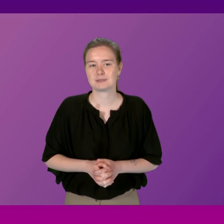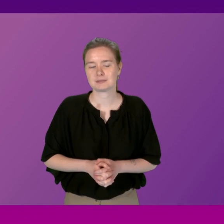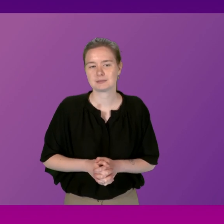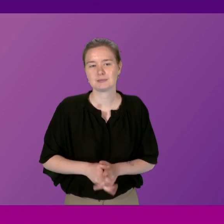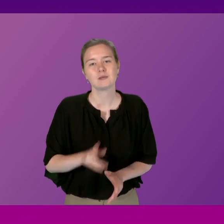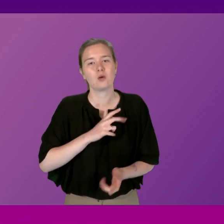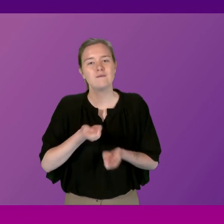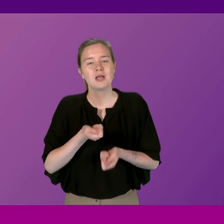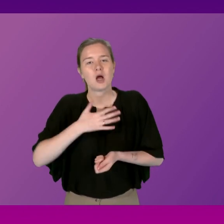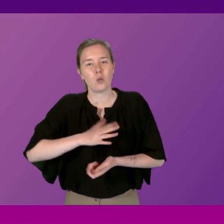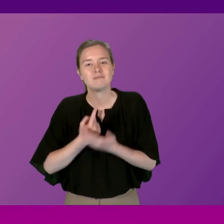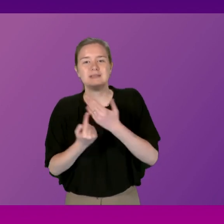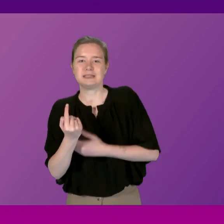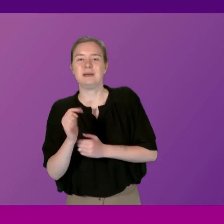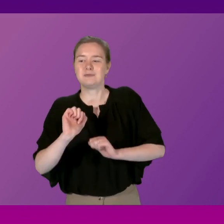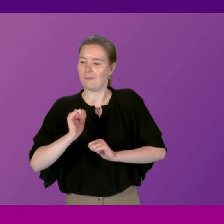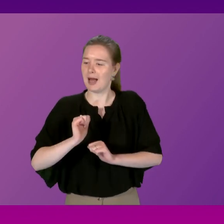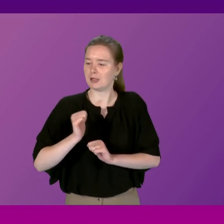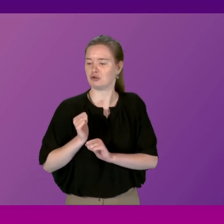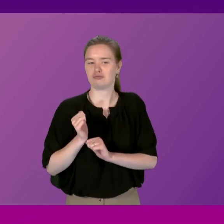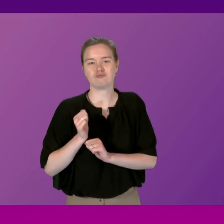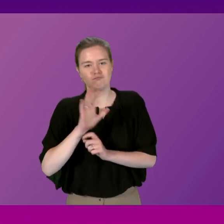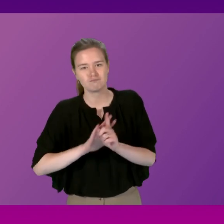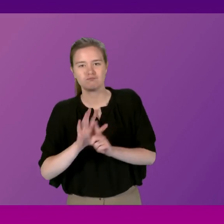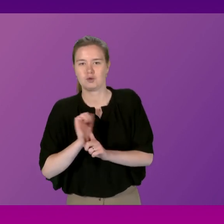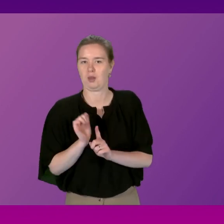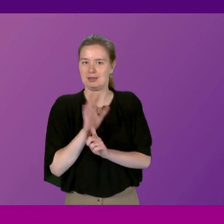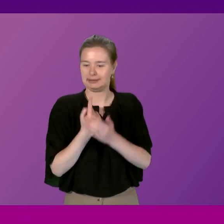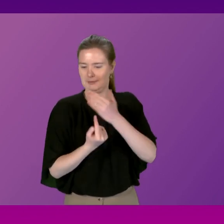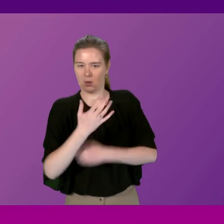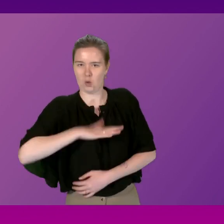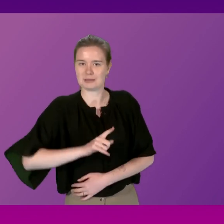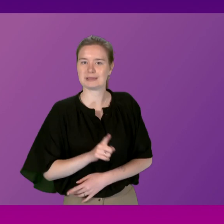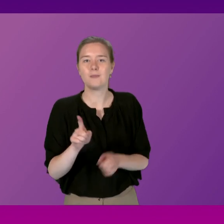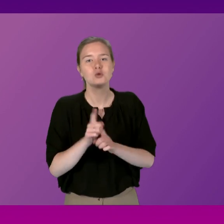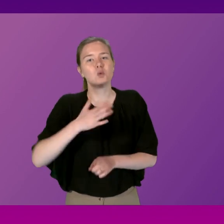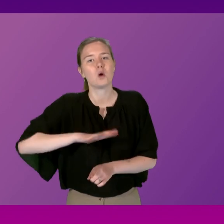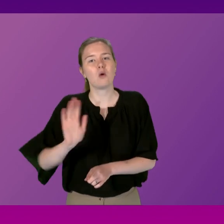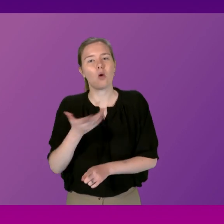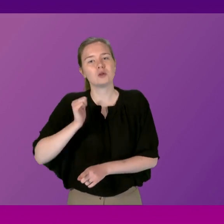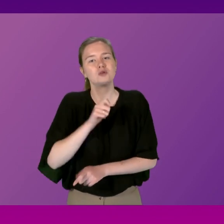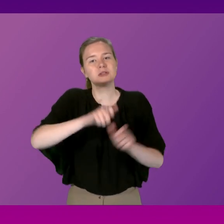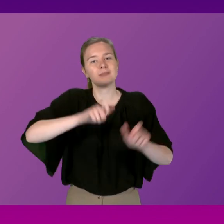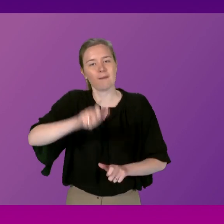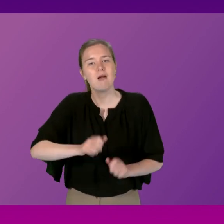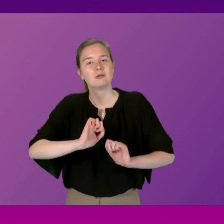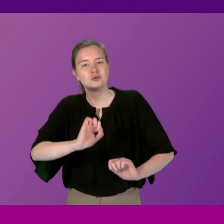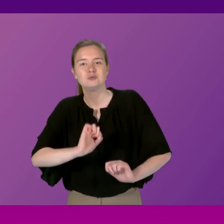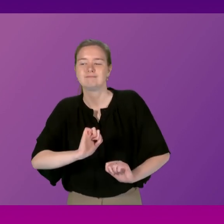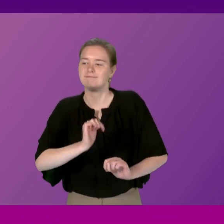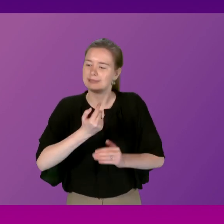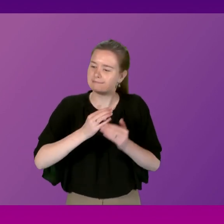I want independence for my country, but I also want all Scots to be able to lead independent